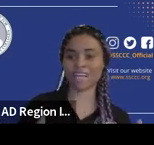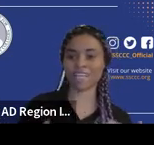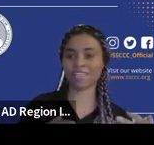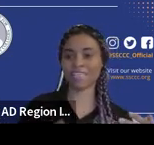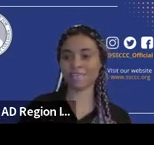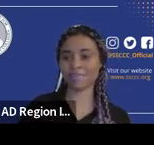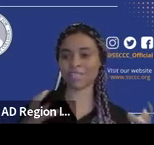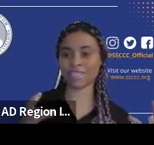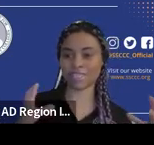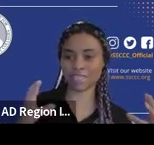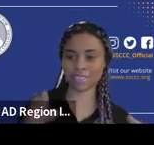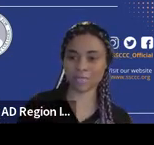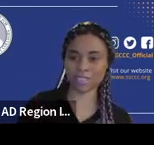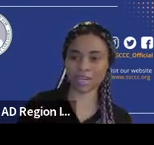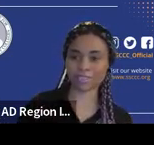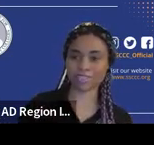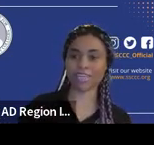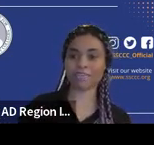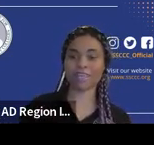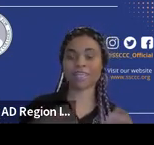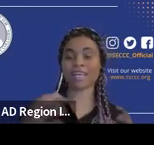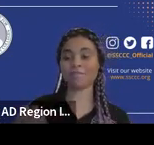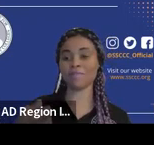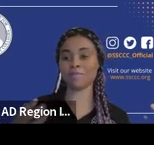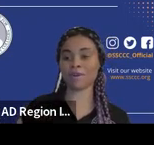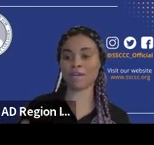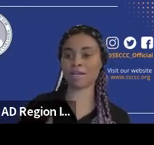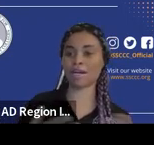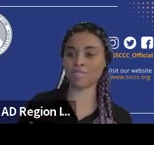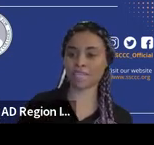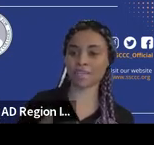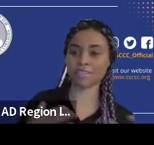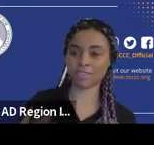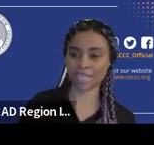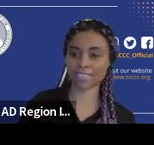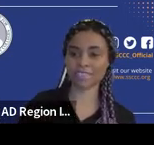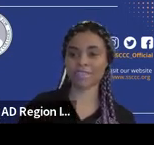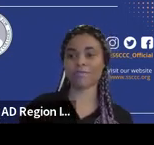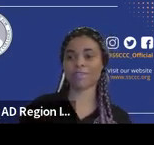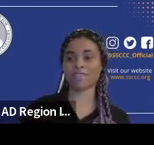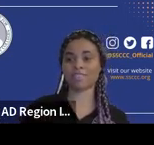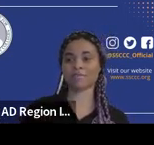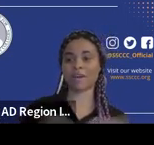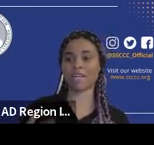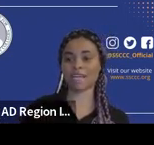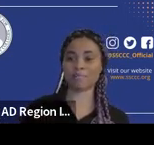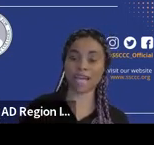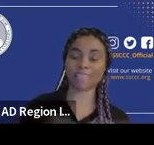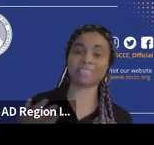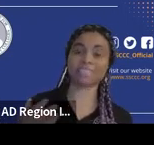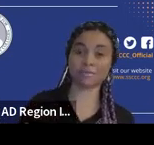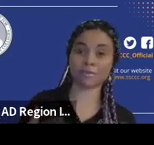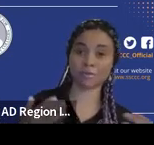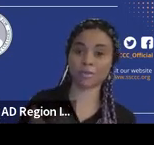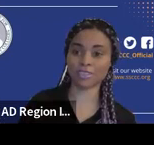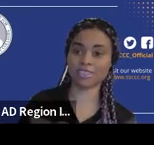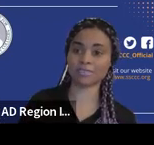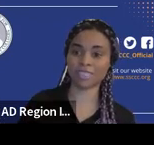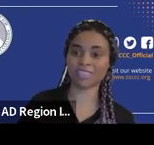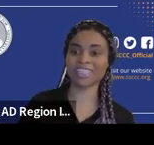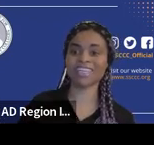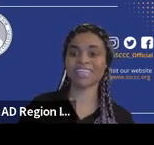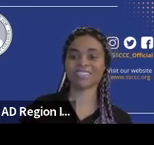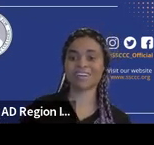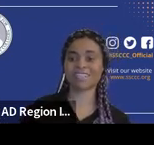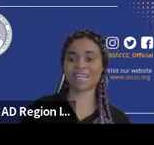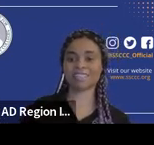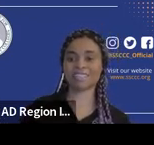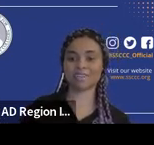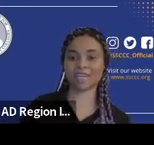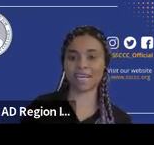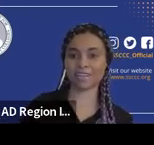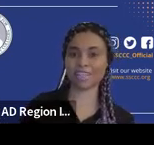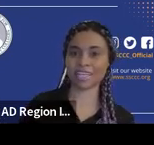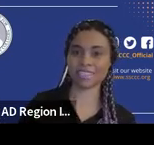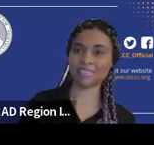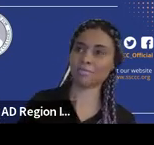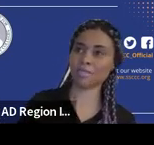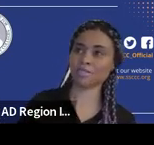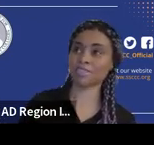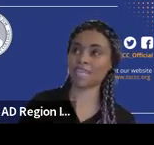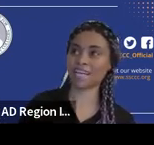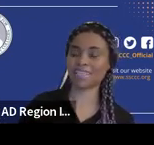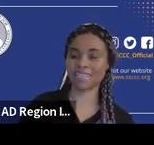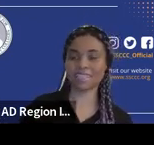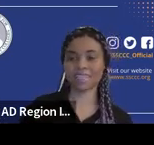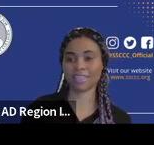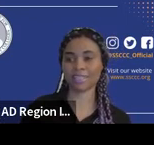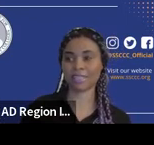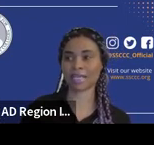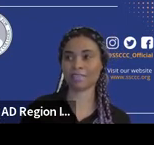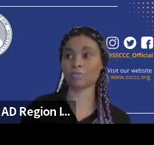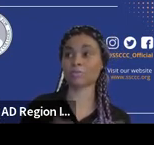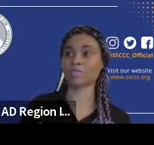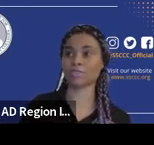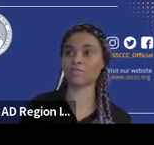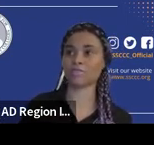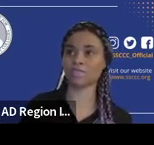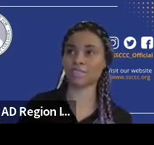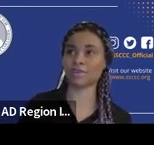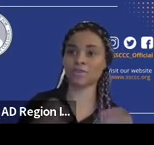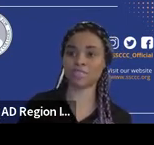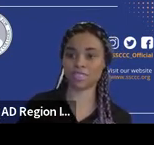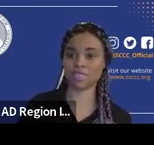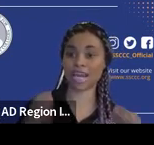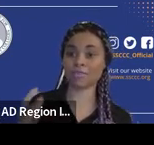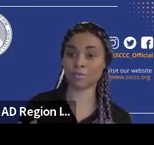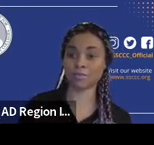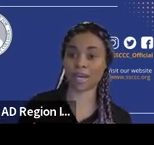So it's kind of like, even within the disability office itself, they can be more accommodating or understanding when things rise that may actually stem from a person's disability so I think that's another area that needs to be looked at and that can truly serve students in a holistic equitable